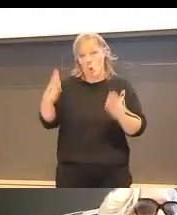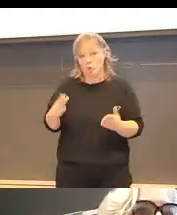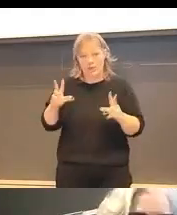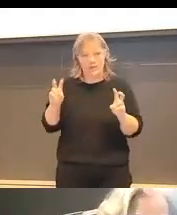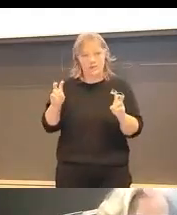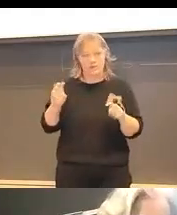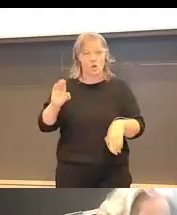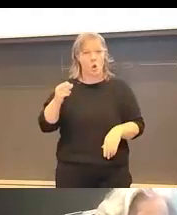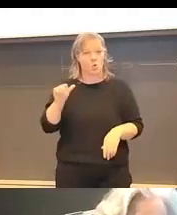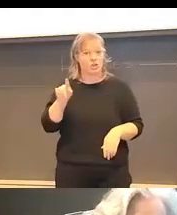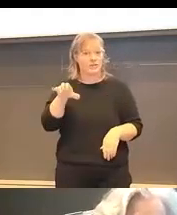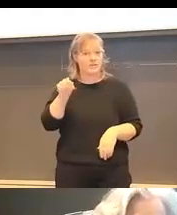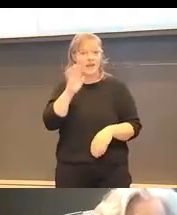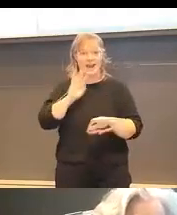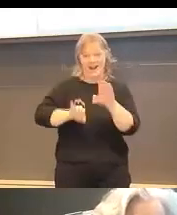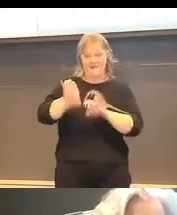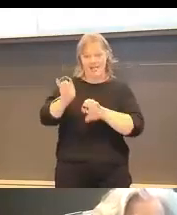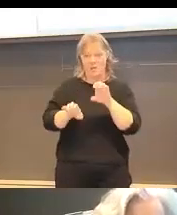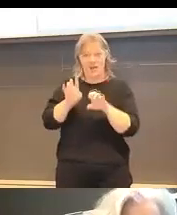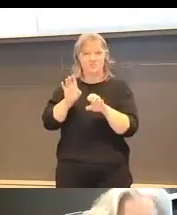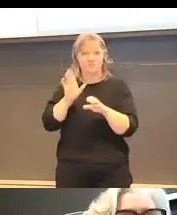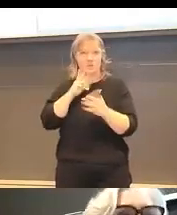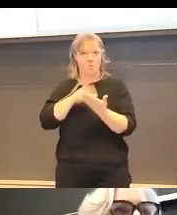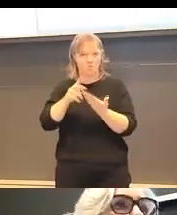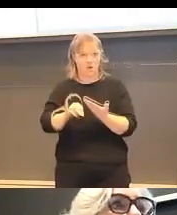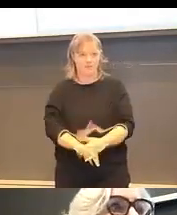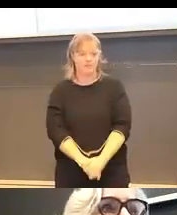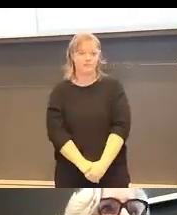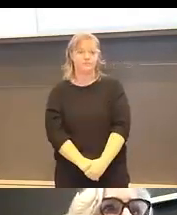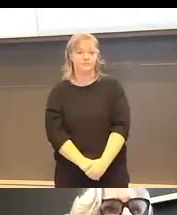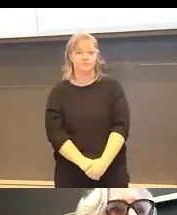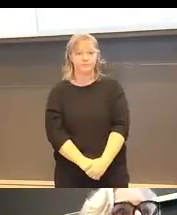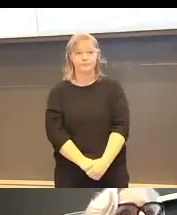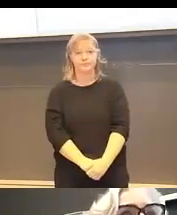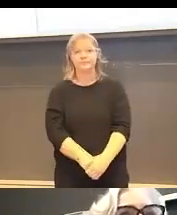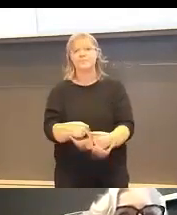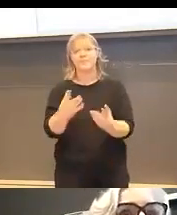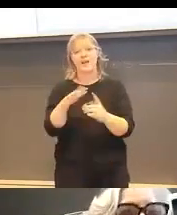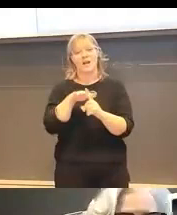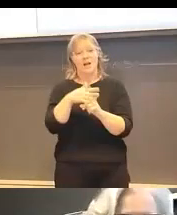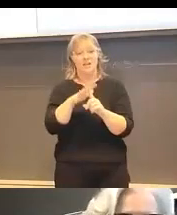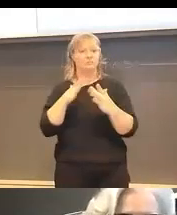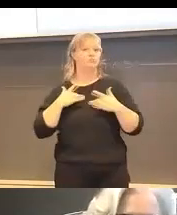and disseminating program okay so that gives you the context of where we are now I want to talk